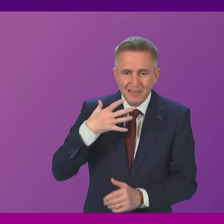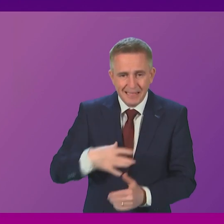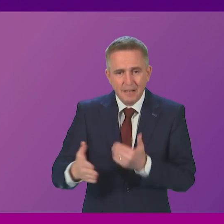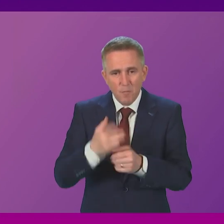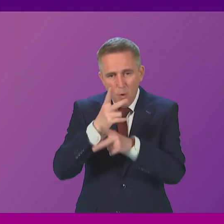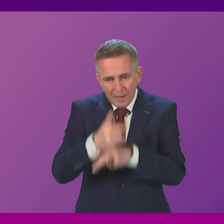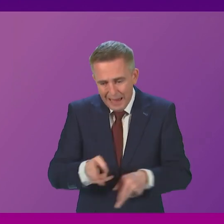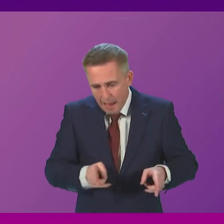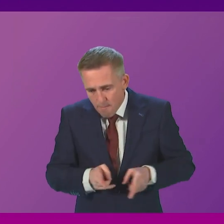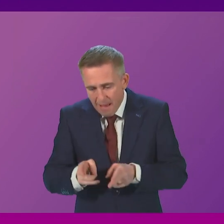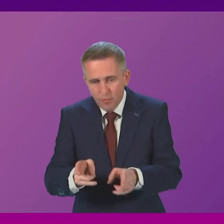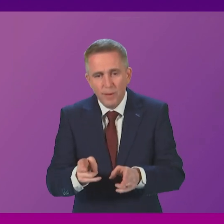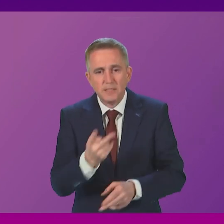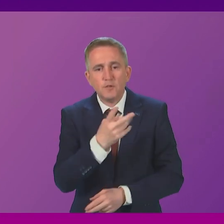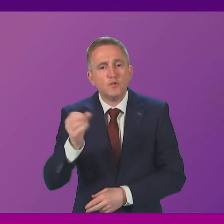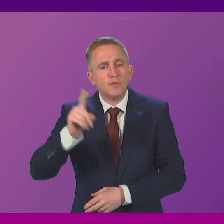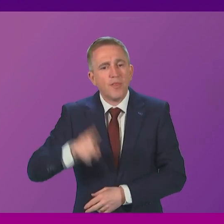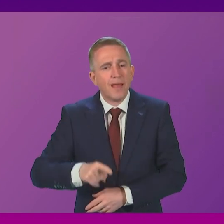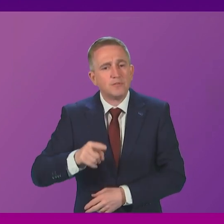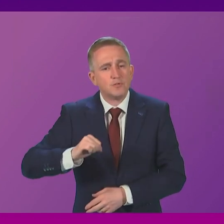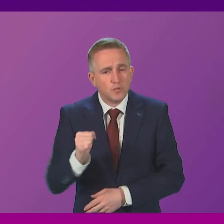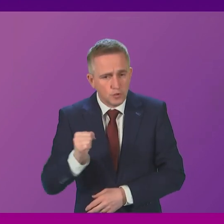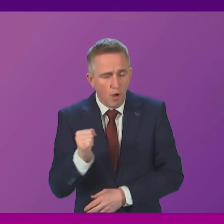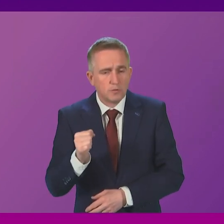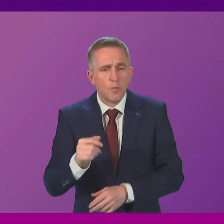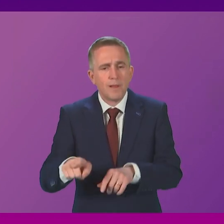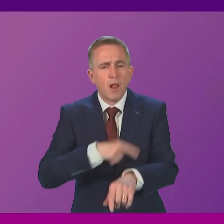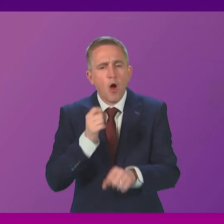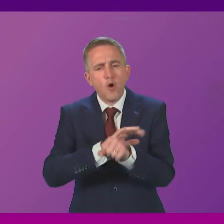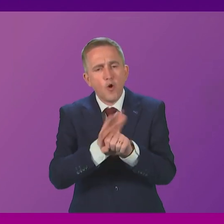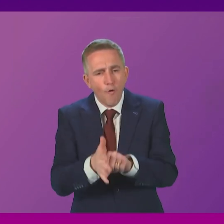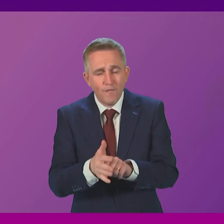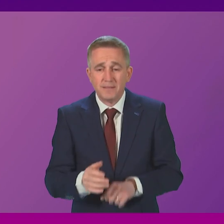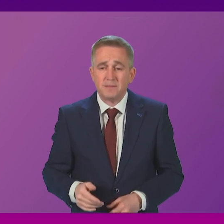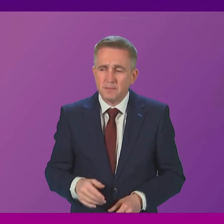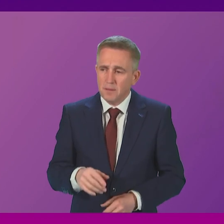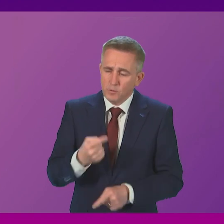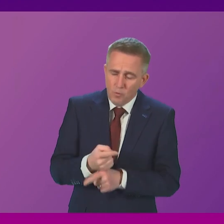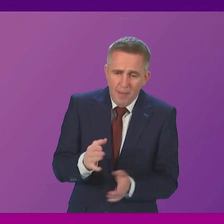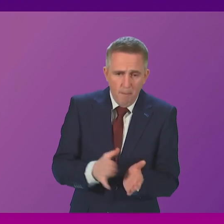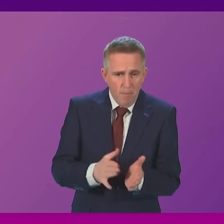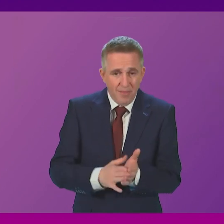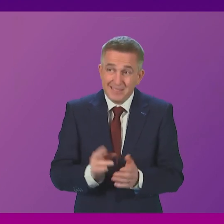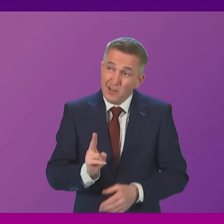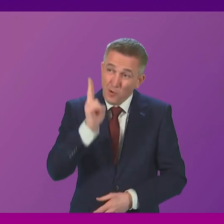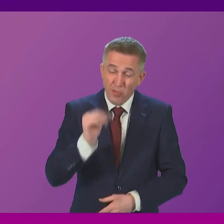for the nearly 200,000 Scots who are suffering from long Covid; about the mums in the far north who are forced, because their maternity unit was closed, to travel two hours down